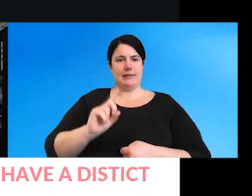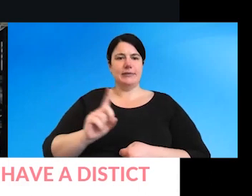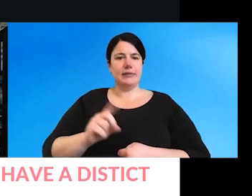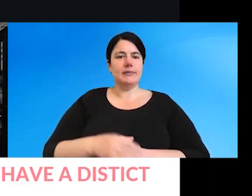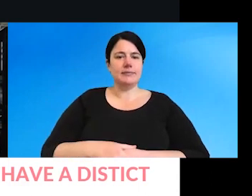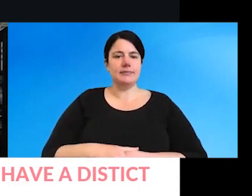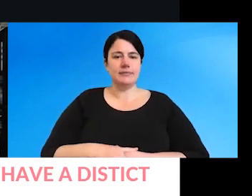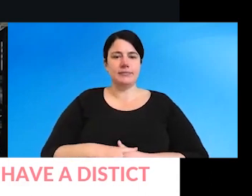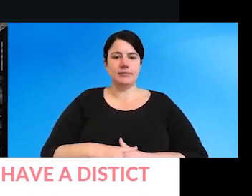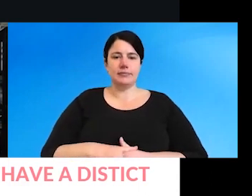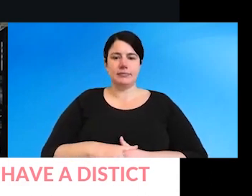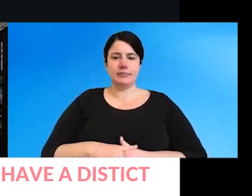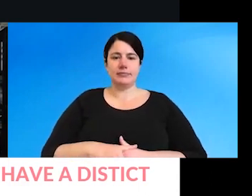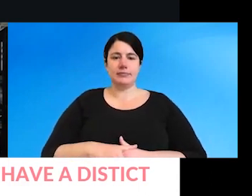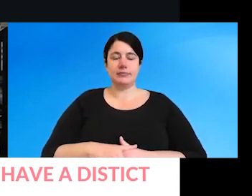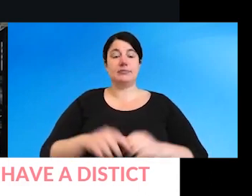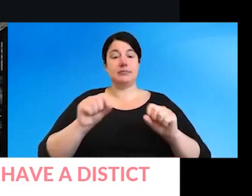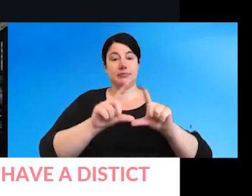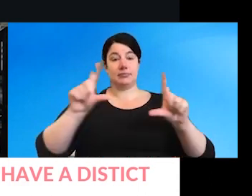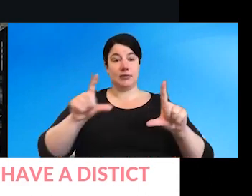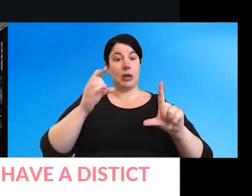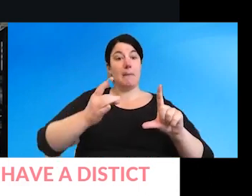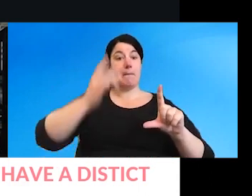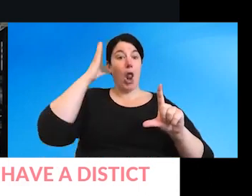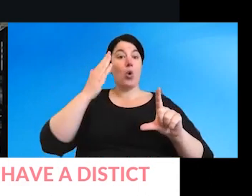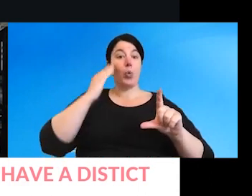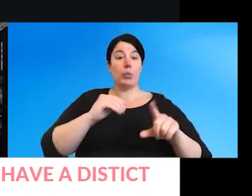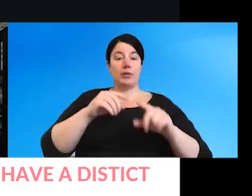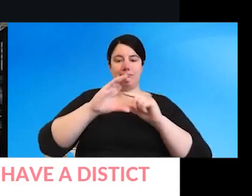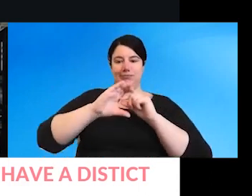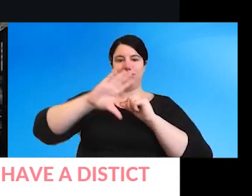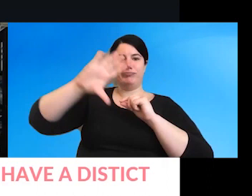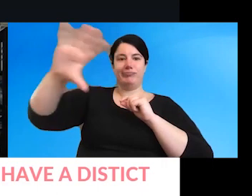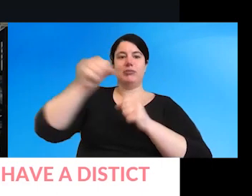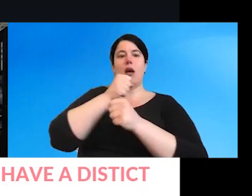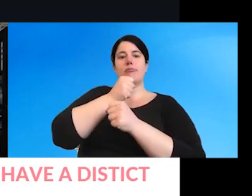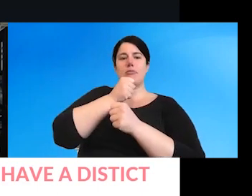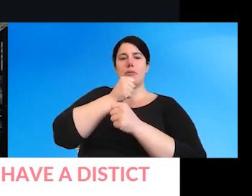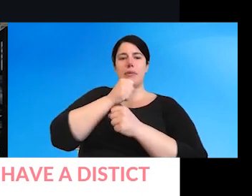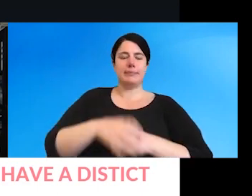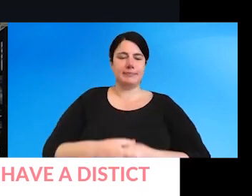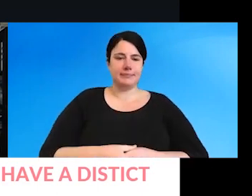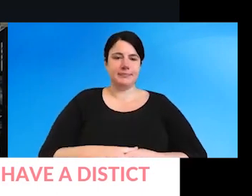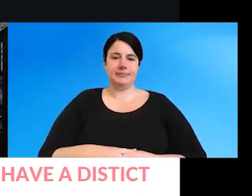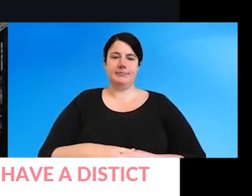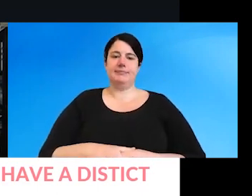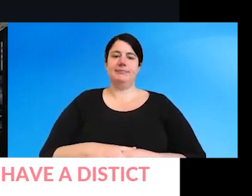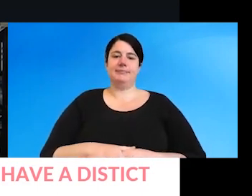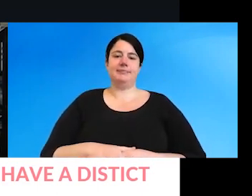And this slides has a photograph of a blond woman speaking into a big red mega phone.